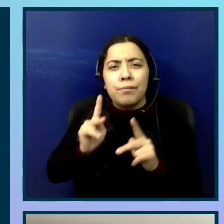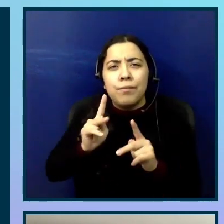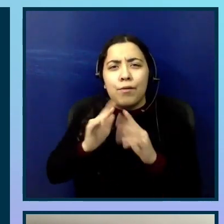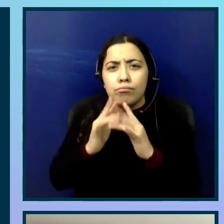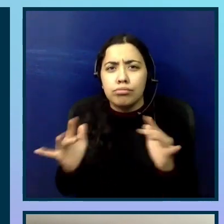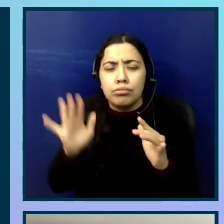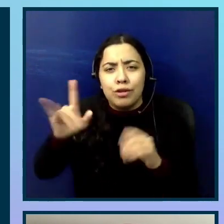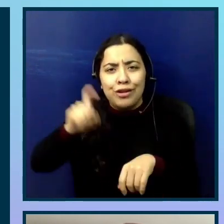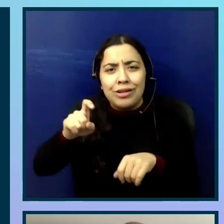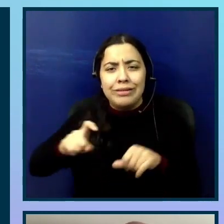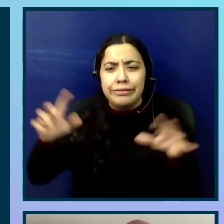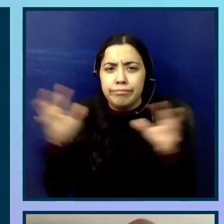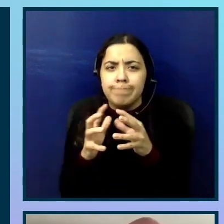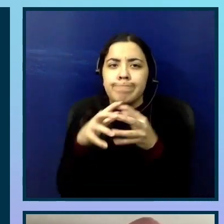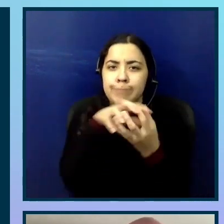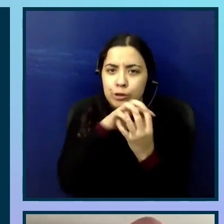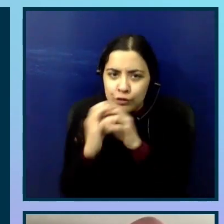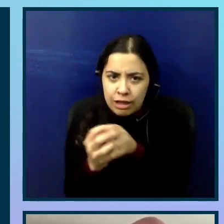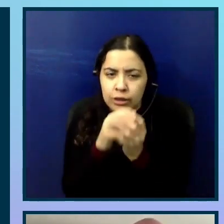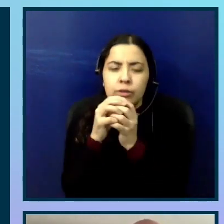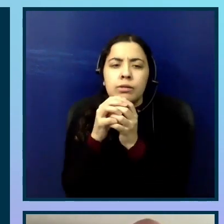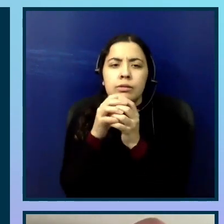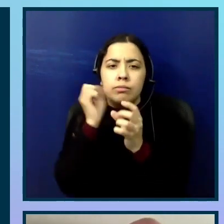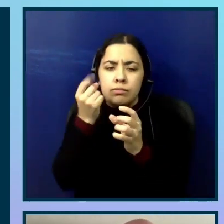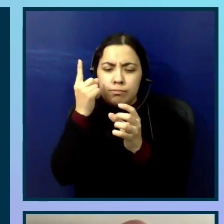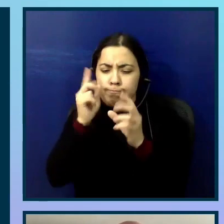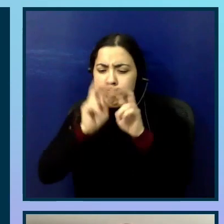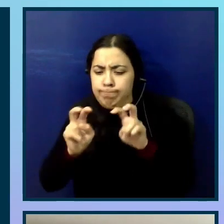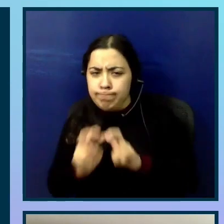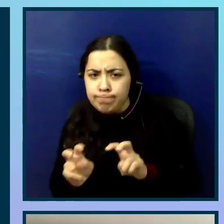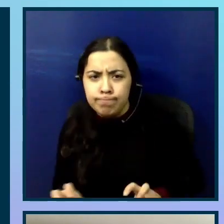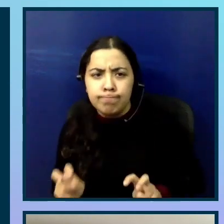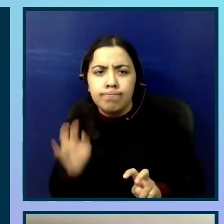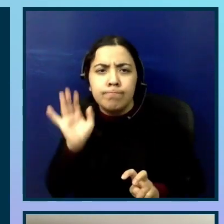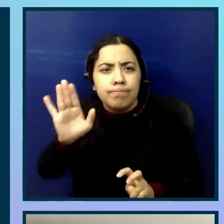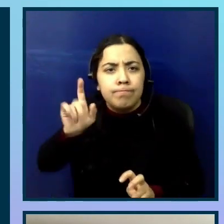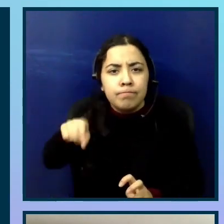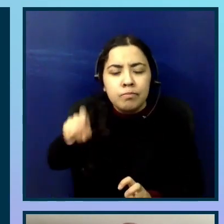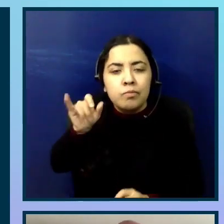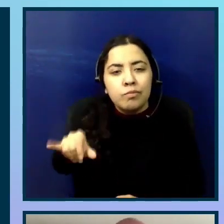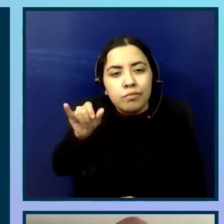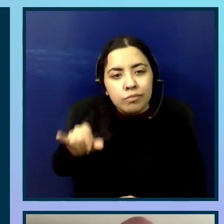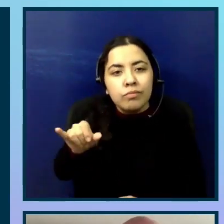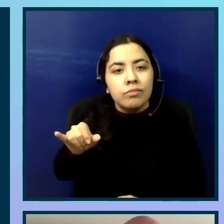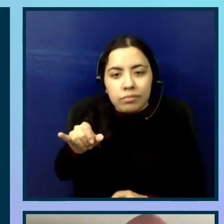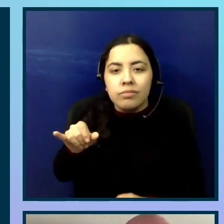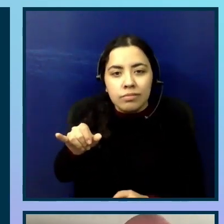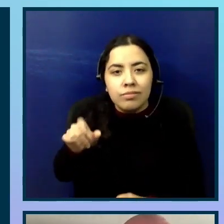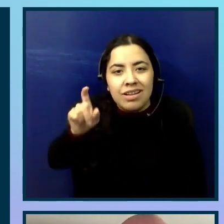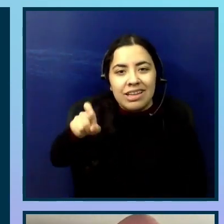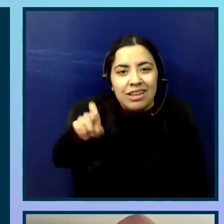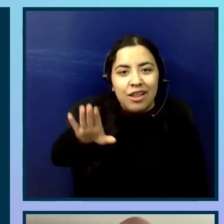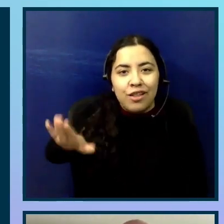and when you start understanding that needs are so broad. You start realizing that actually needs groups are hidden in plain sight.